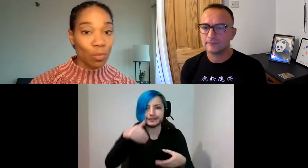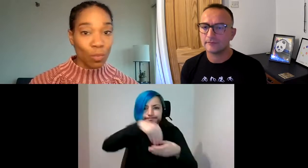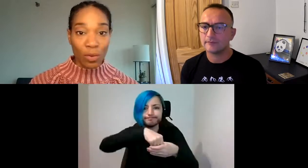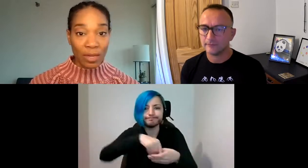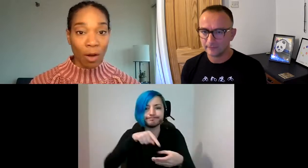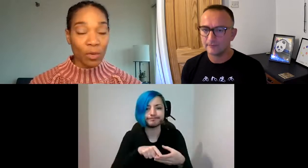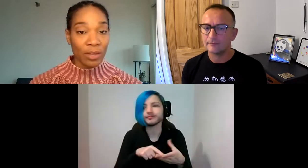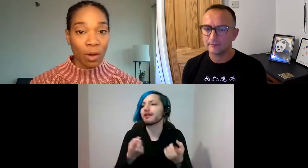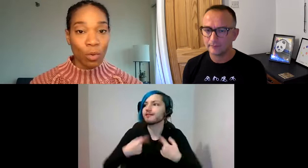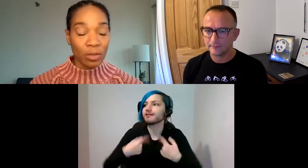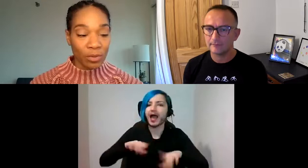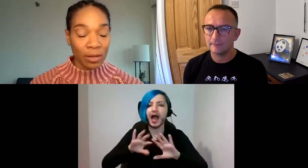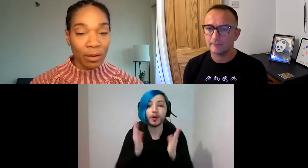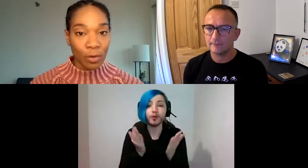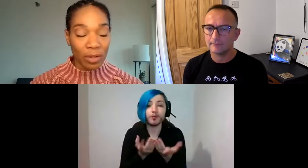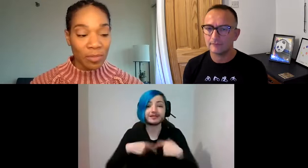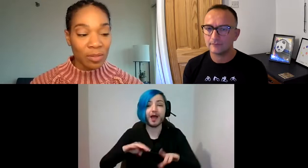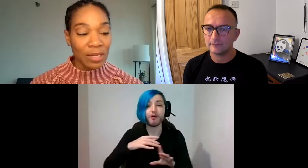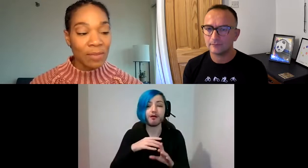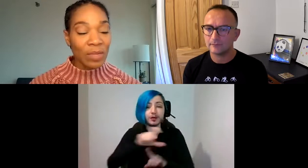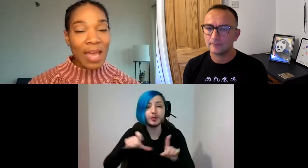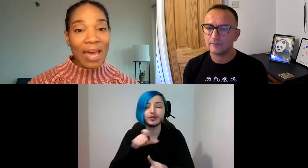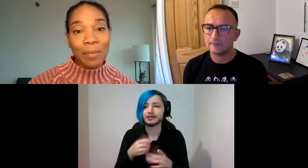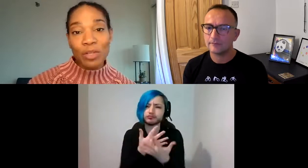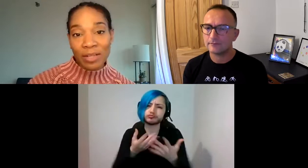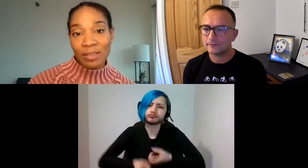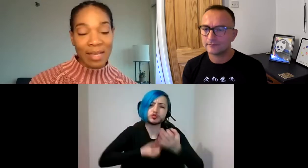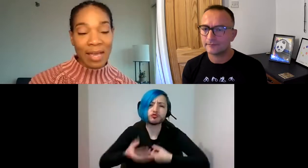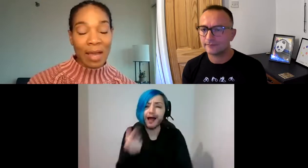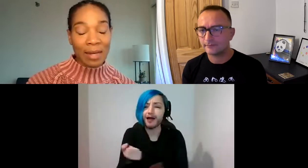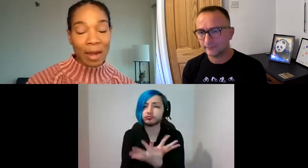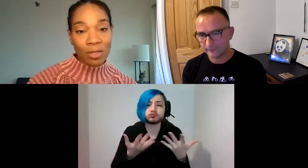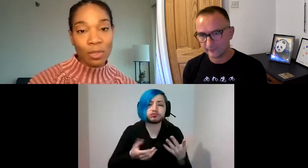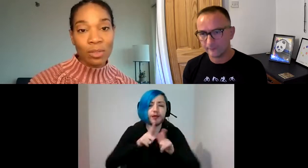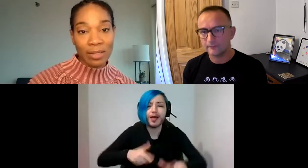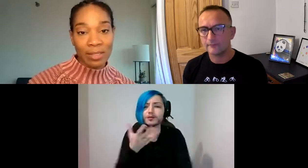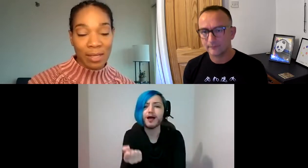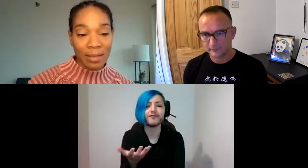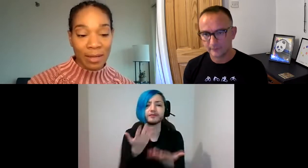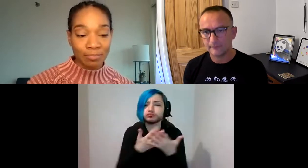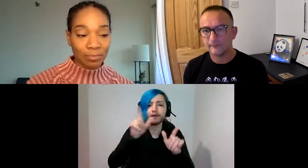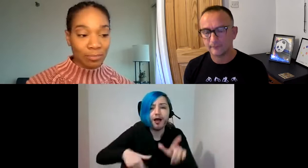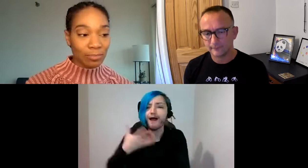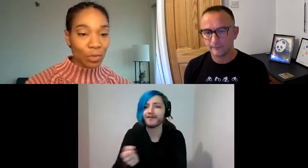we don't have to necessarily give a word to that, we don't have to give a label to that, there is a term in